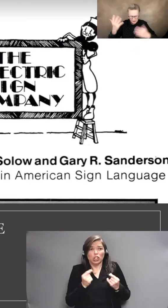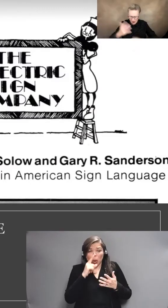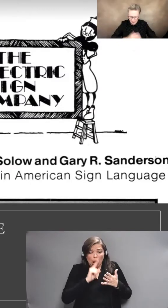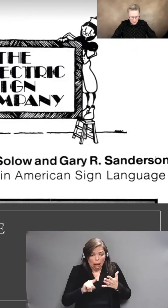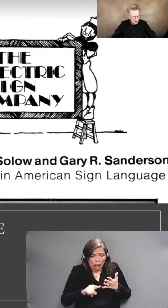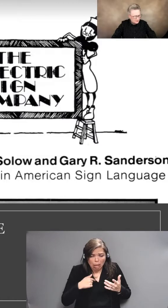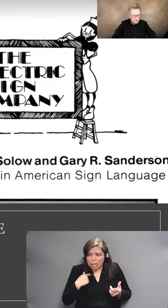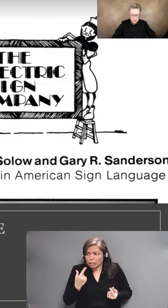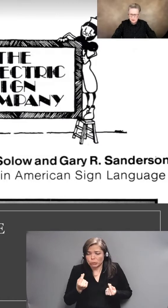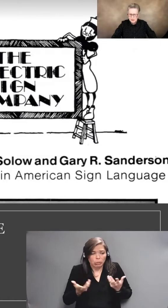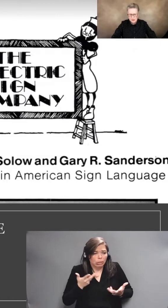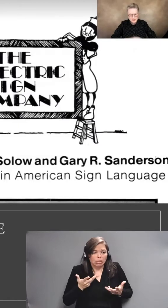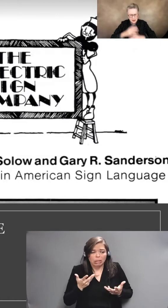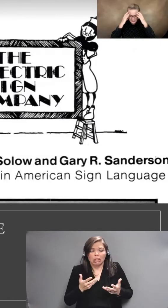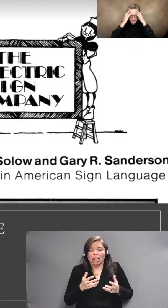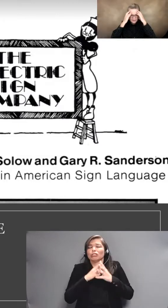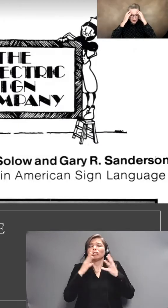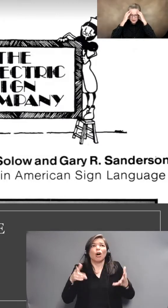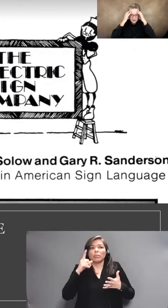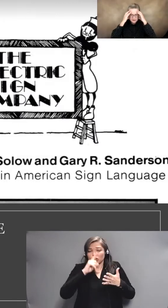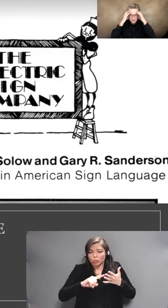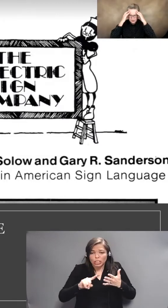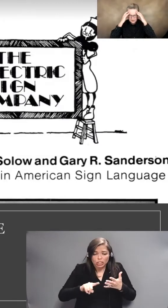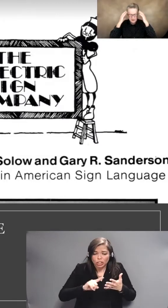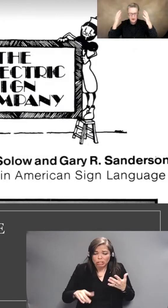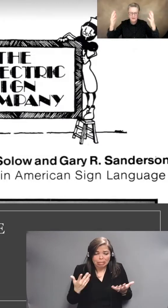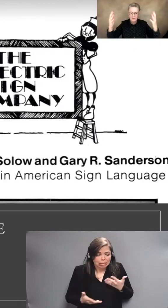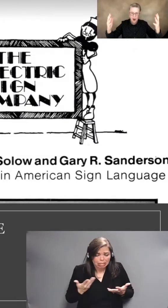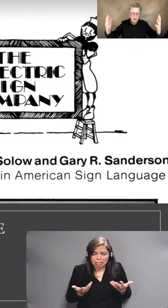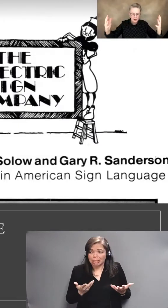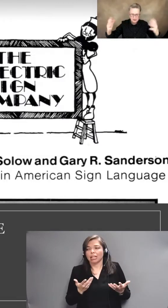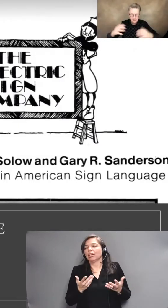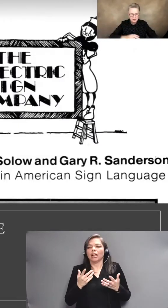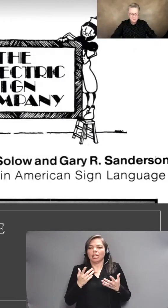there's so much research, I started you know, you start having migraines because